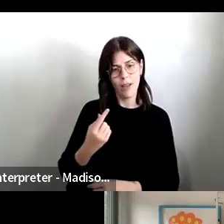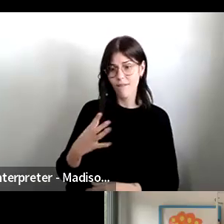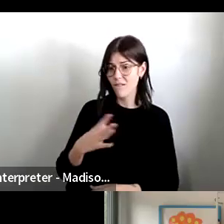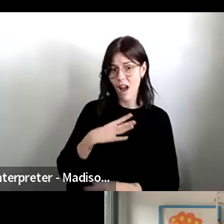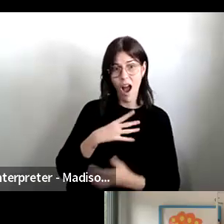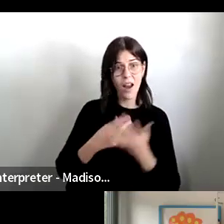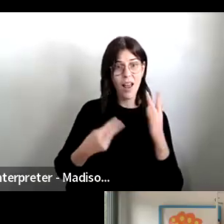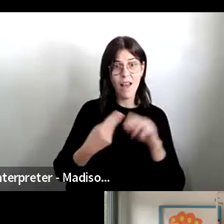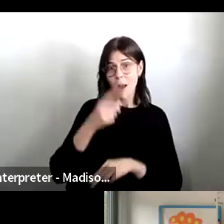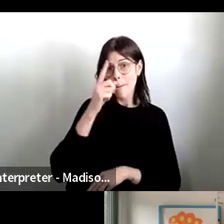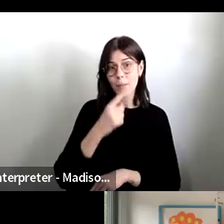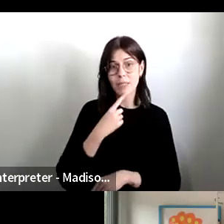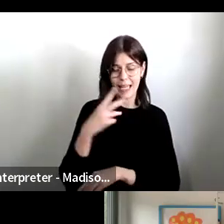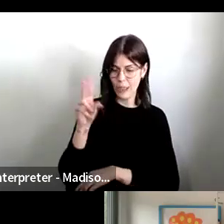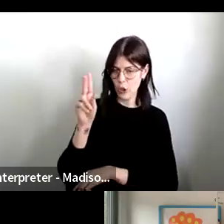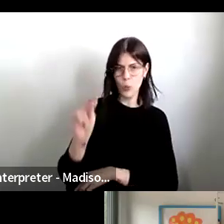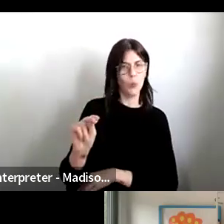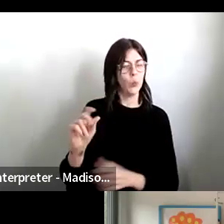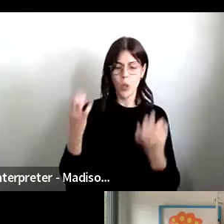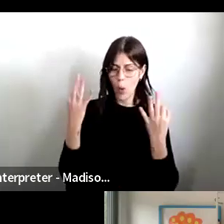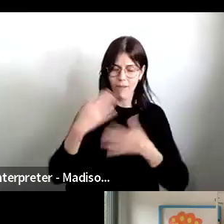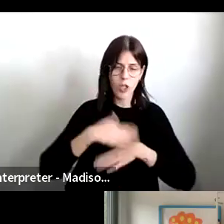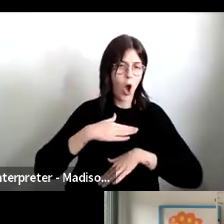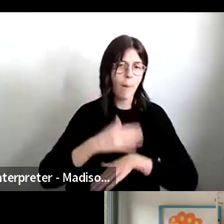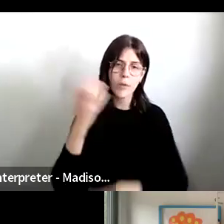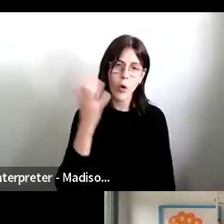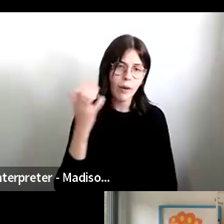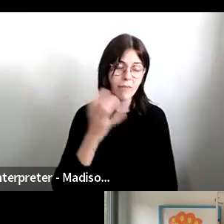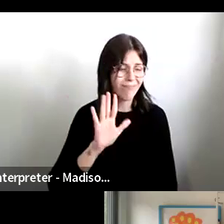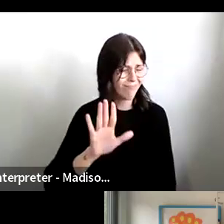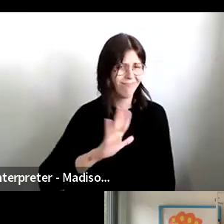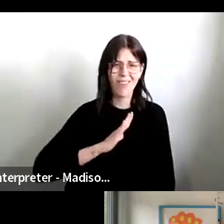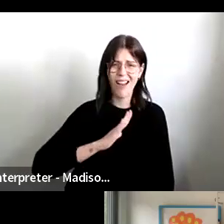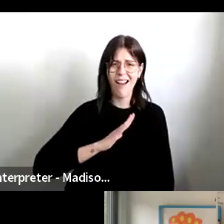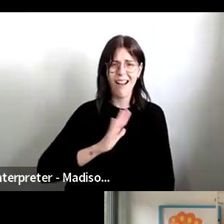"No I don't have the capacity to assess this time." But even if you say yes and